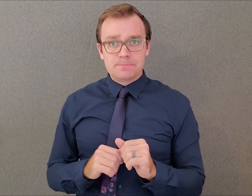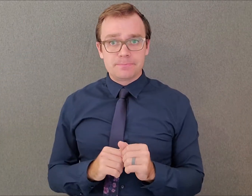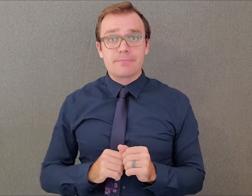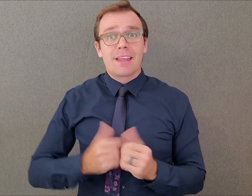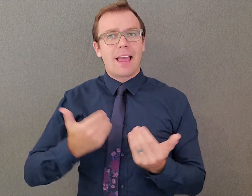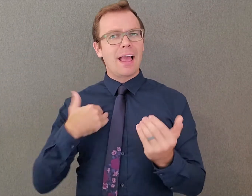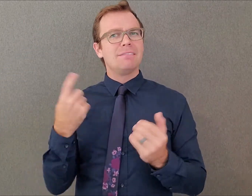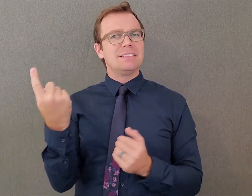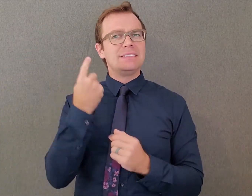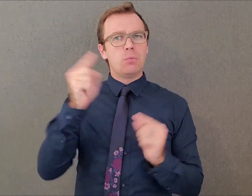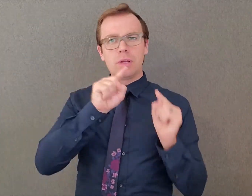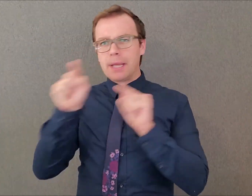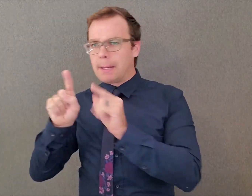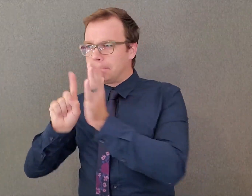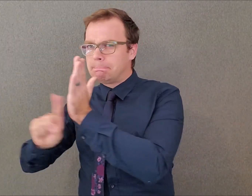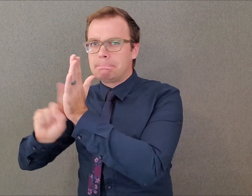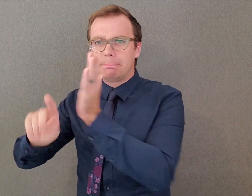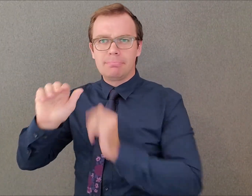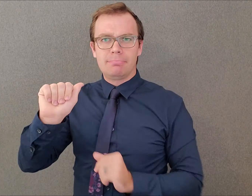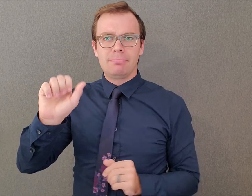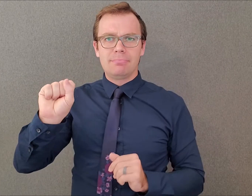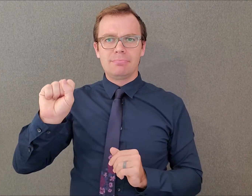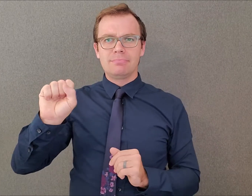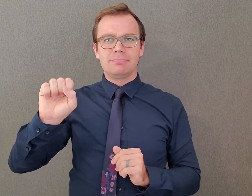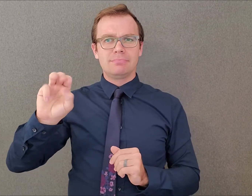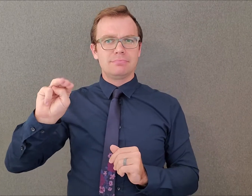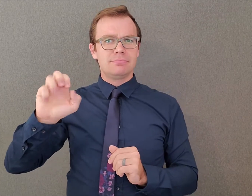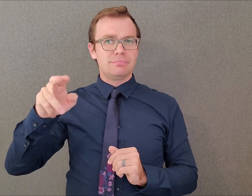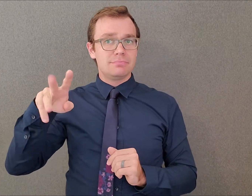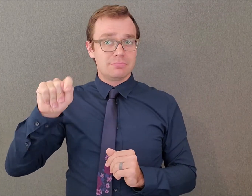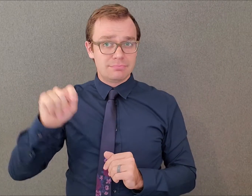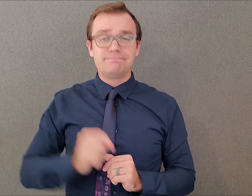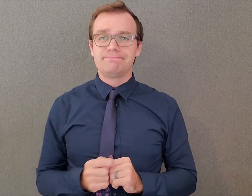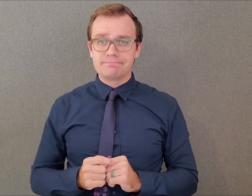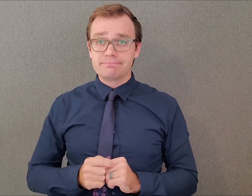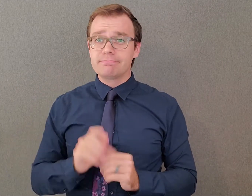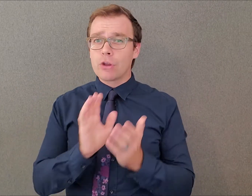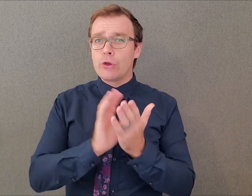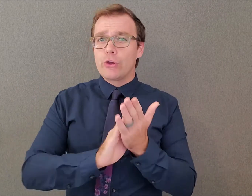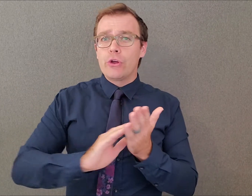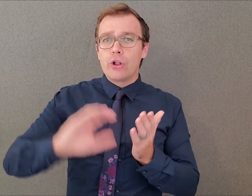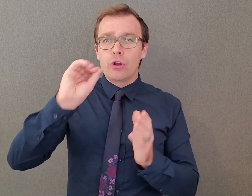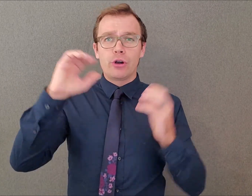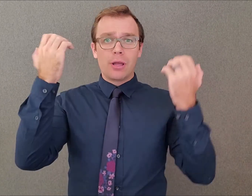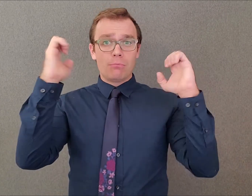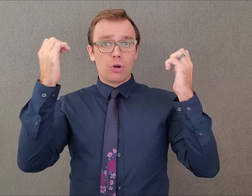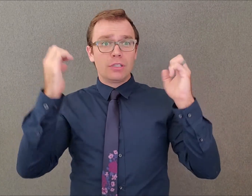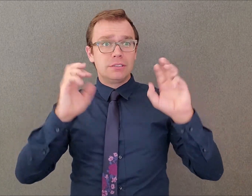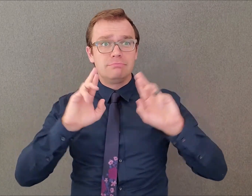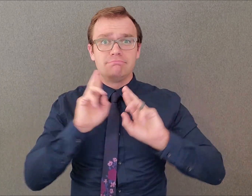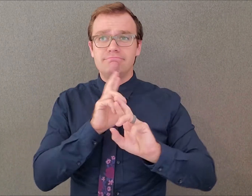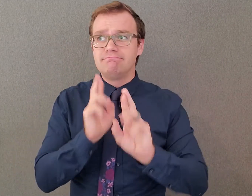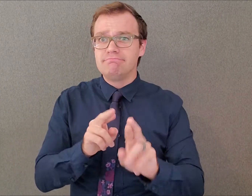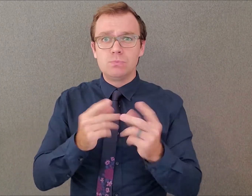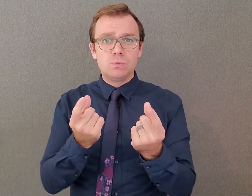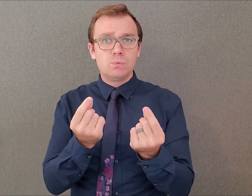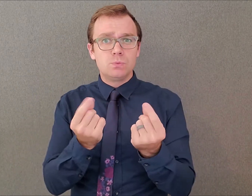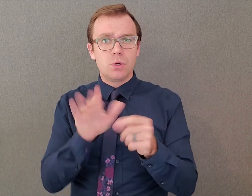Get a ground assessment of your property. Learn about the emergency response and evacuation plans for your area.